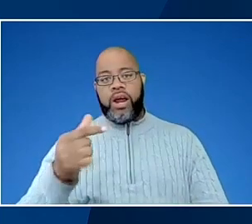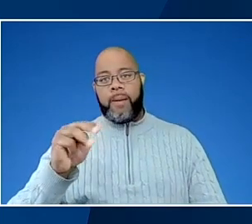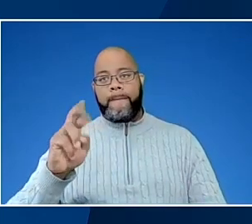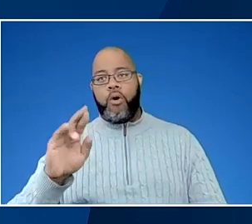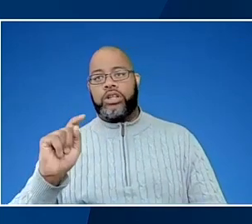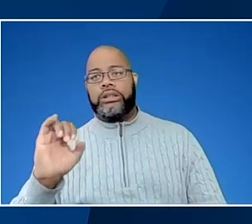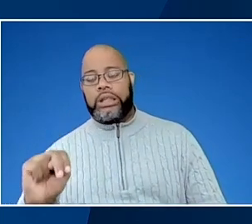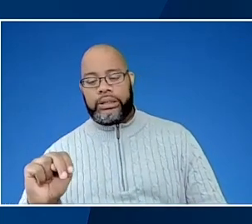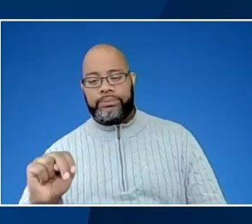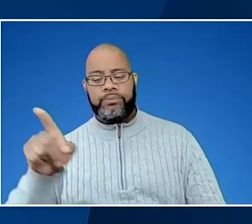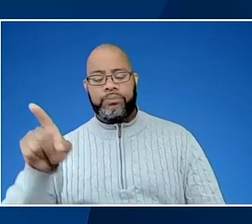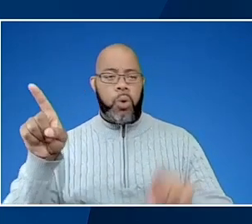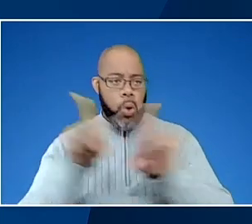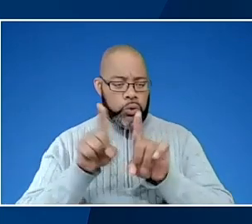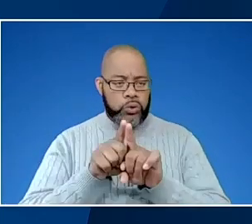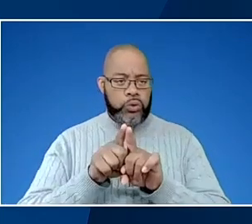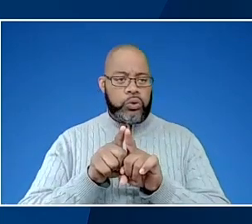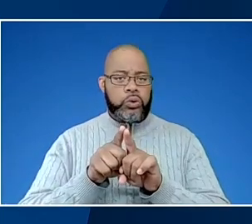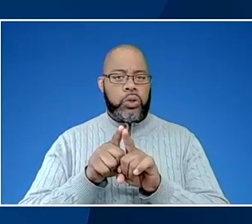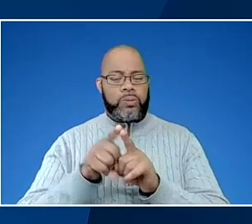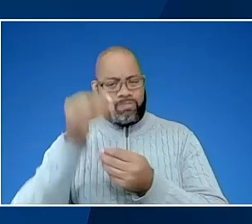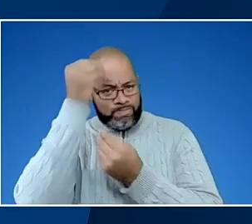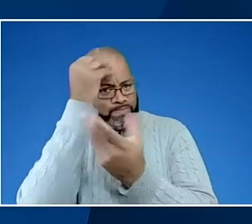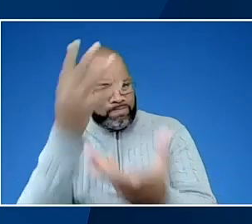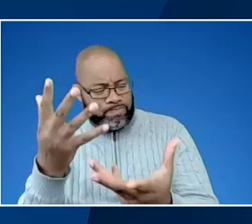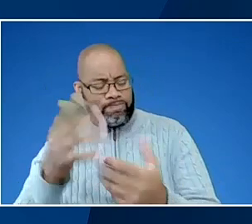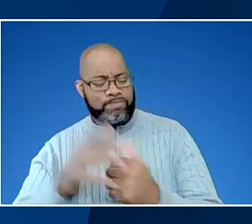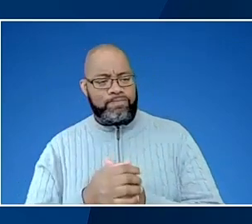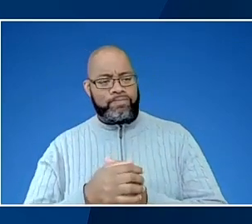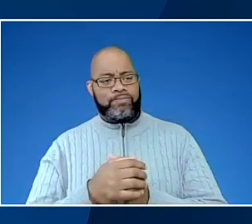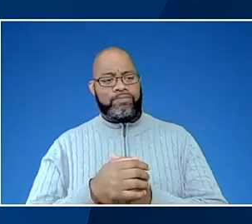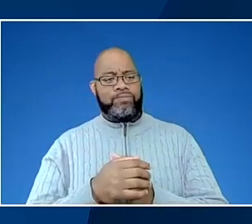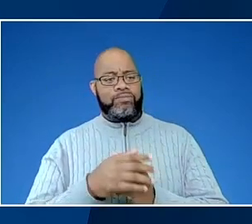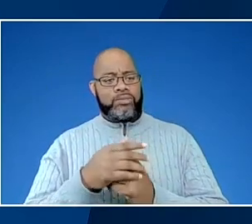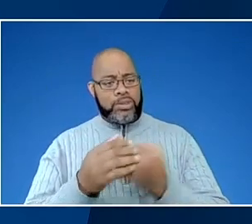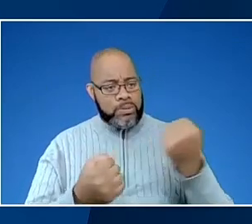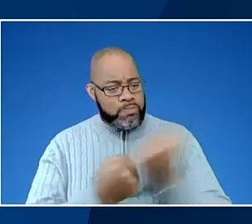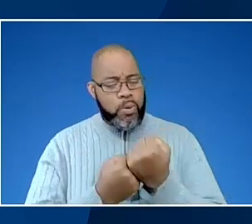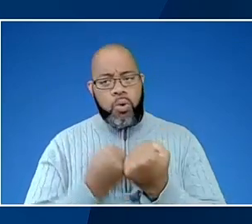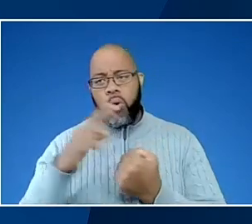He also weighs in on consents or not reaching consents.